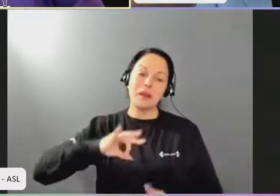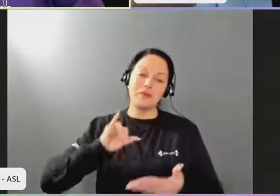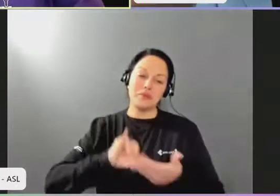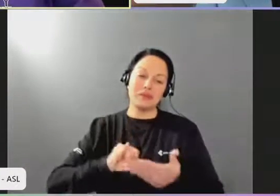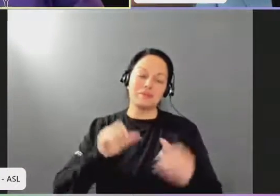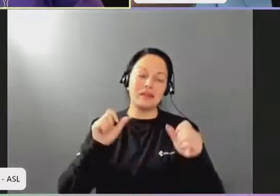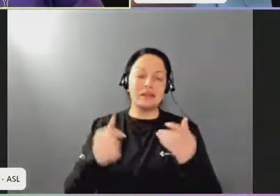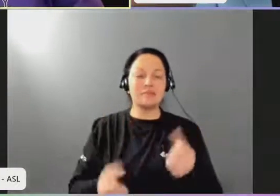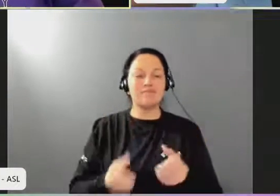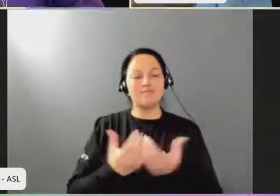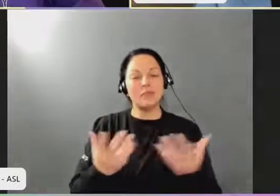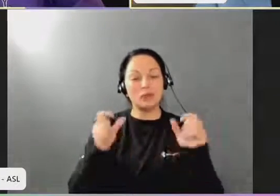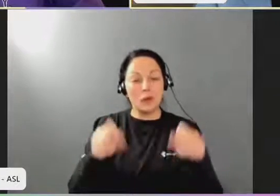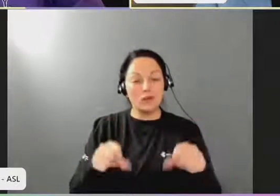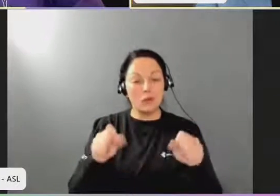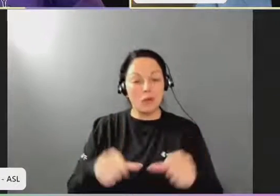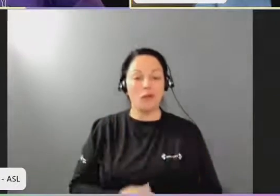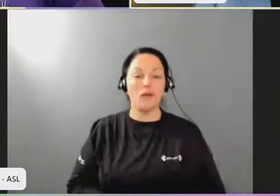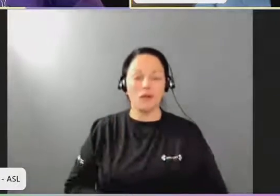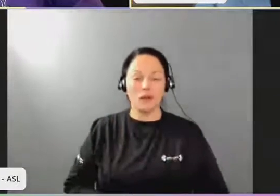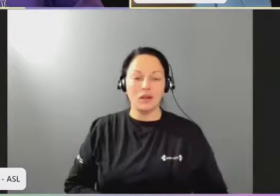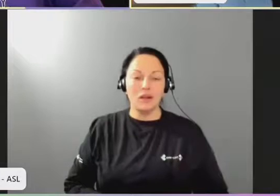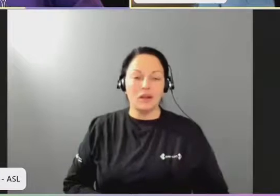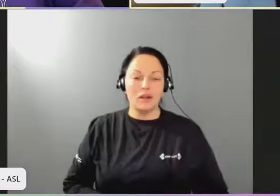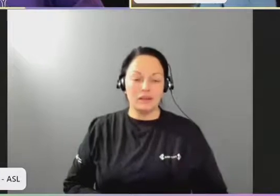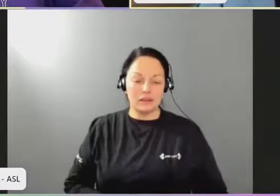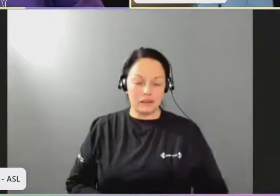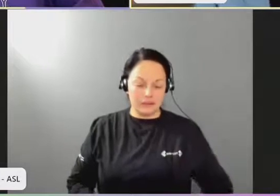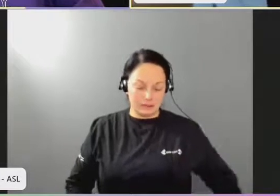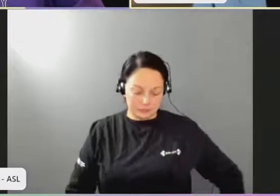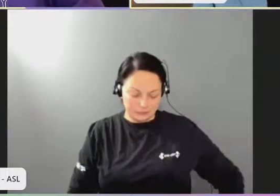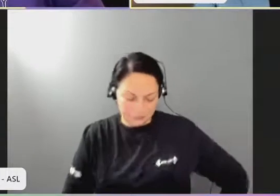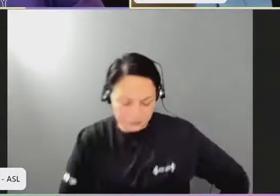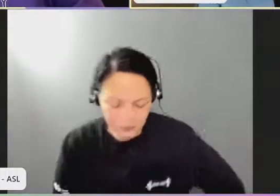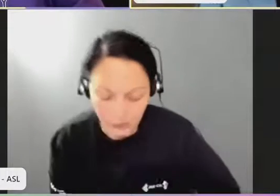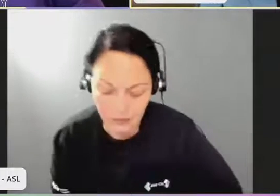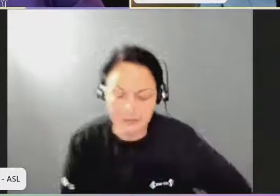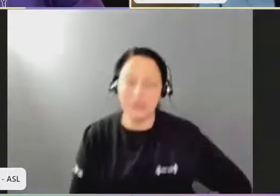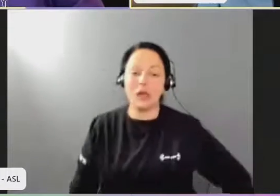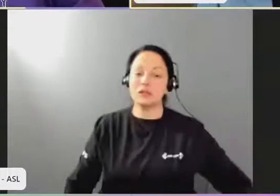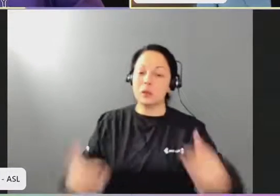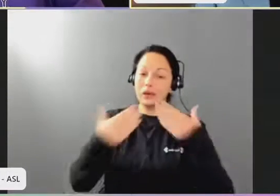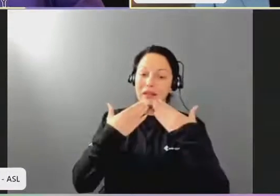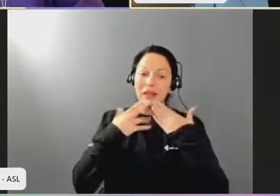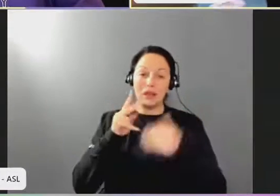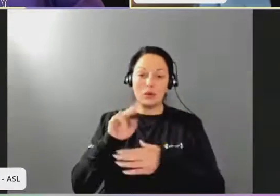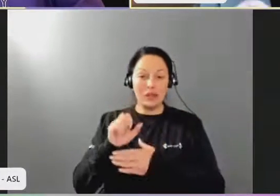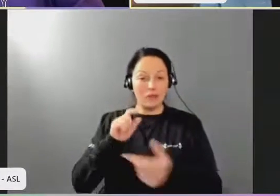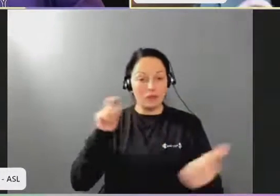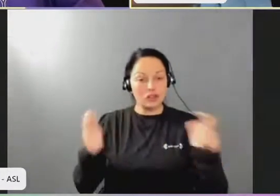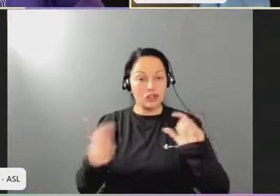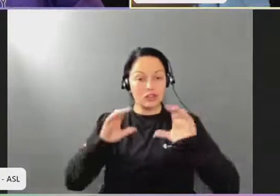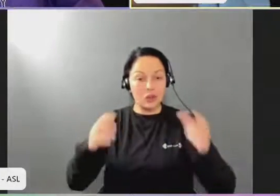together yet. I kind of think that I did. So I want people to benefit that as much as possible period [Michael